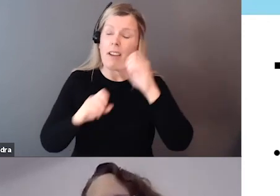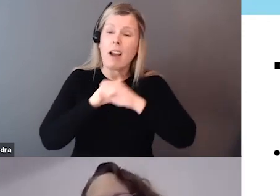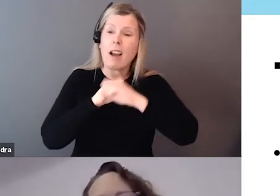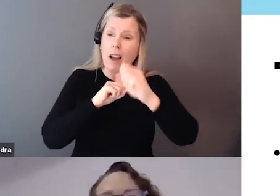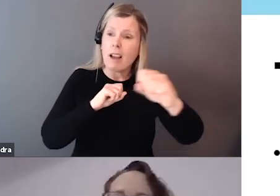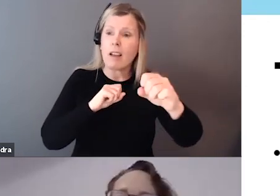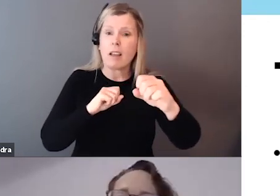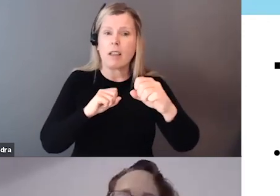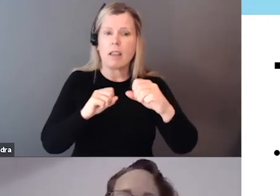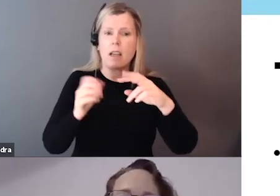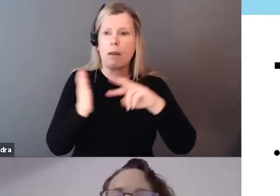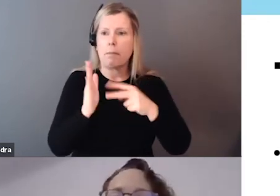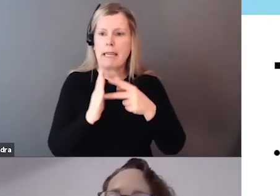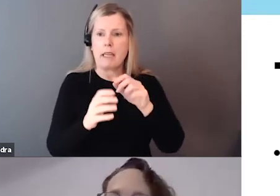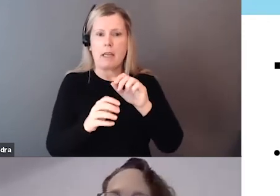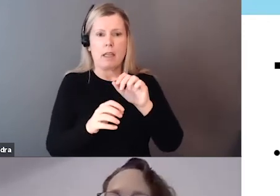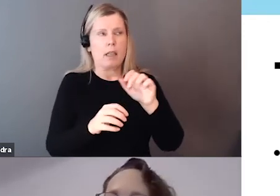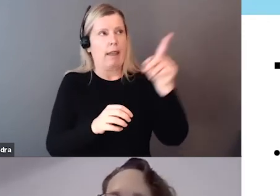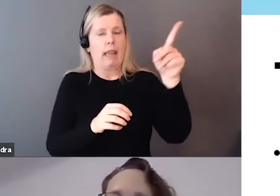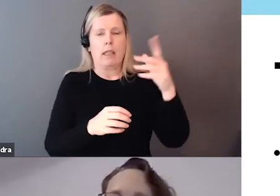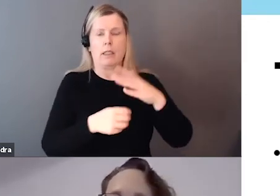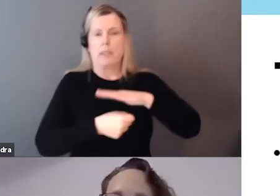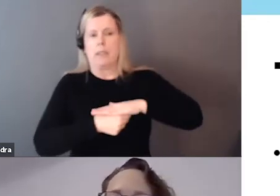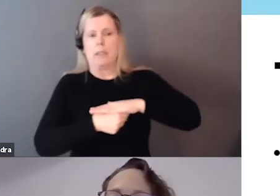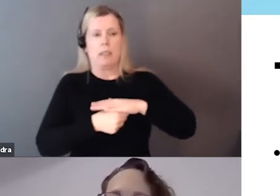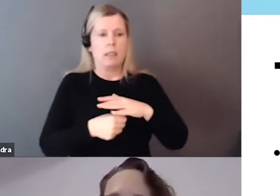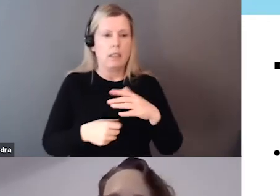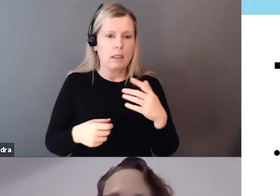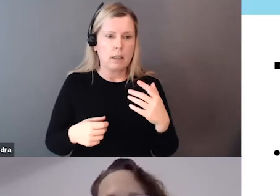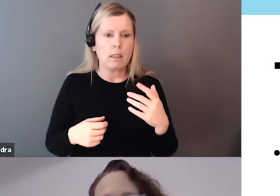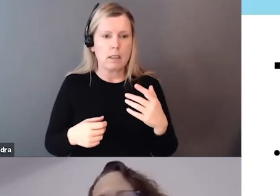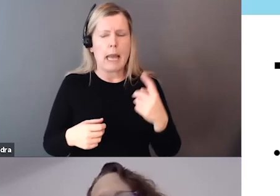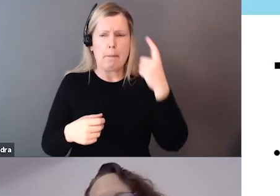a lot of pressure on them. Mental health was an area where claims tended to take a long time.